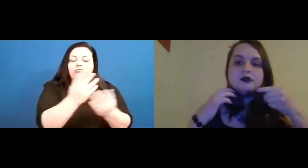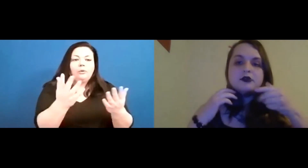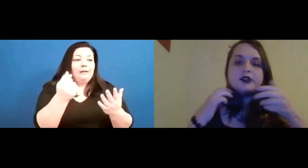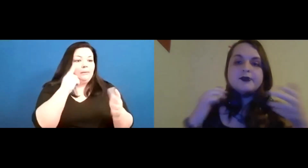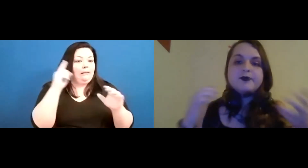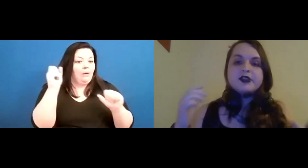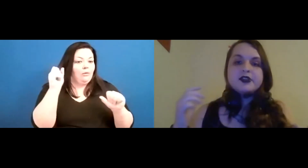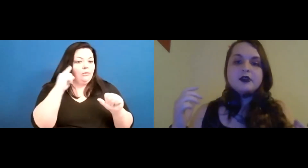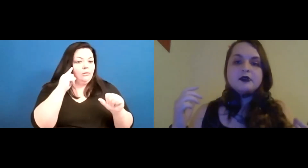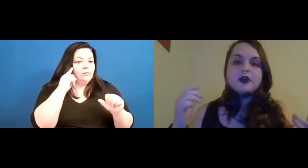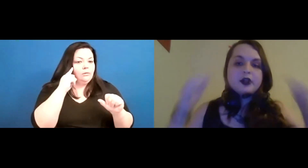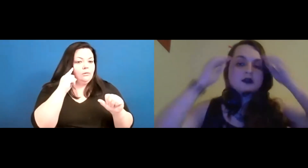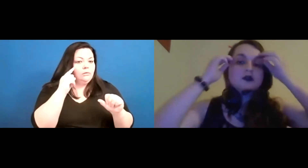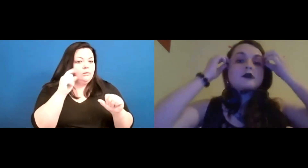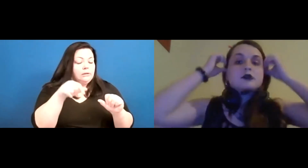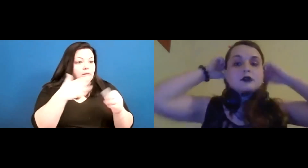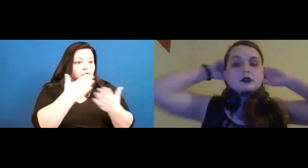This is good, are we good? -That's better for me.